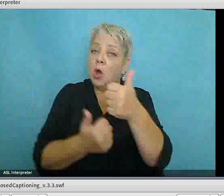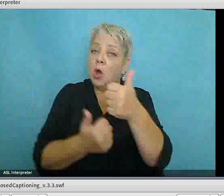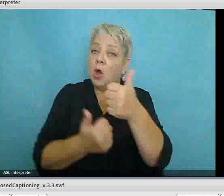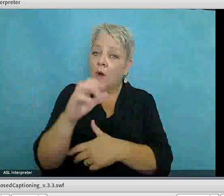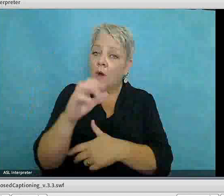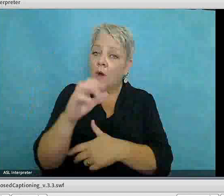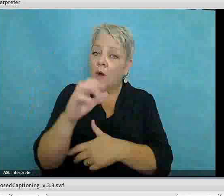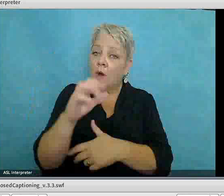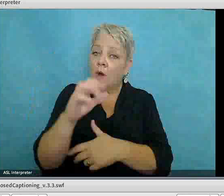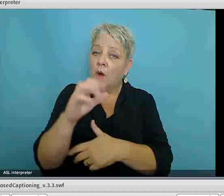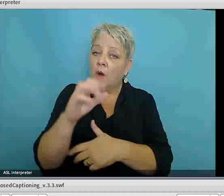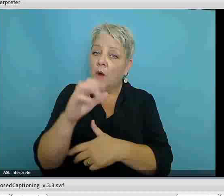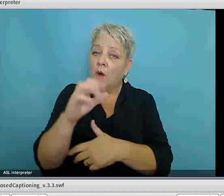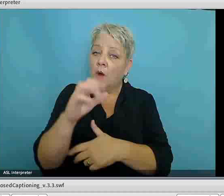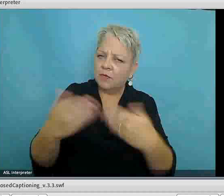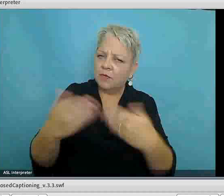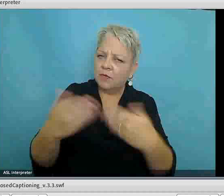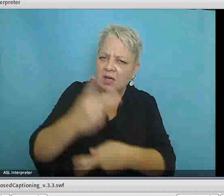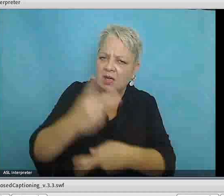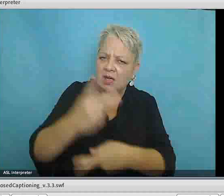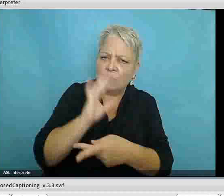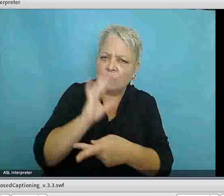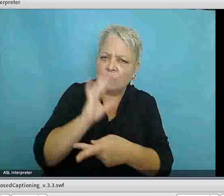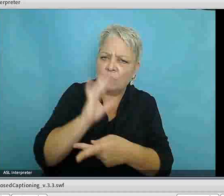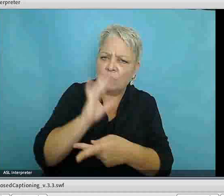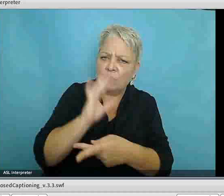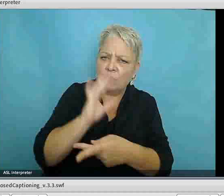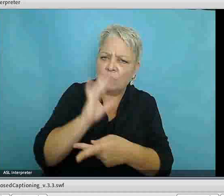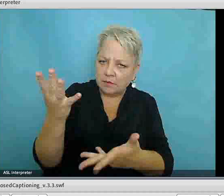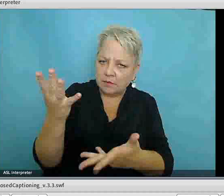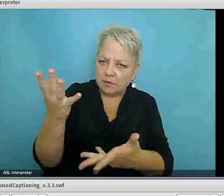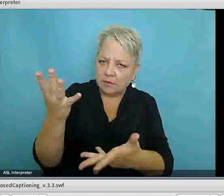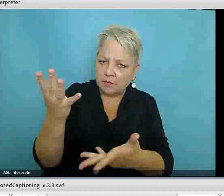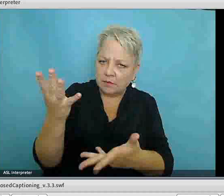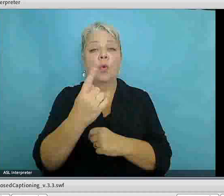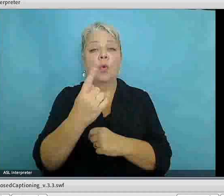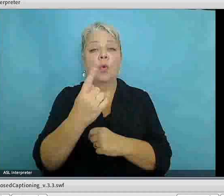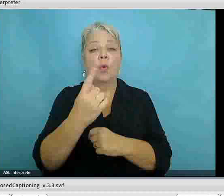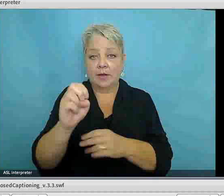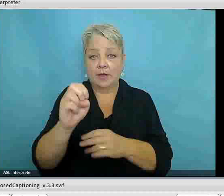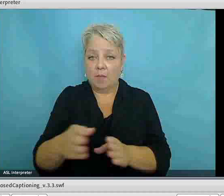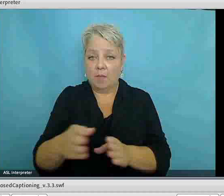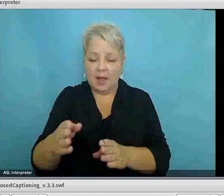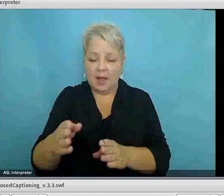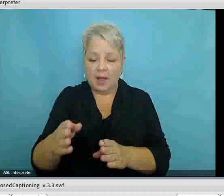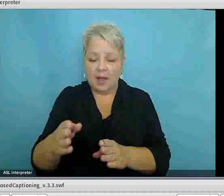One Care plans provide care or arrange for care to be delivered through a provider network.